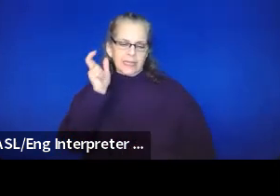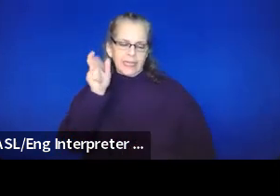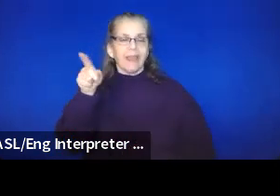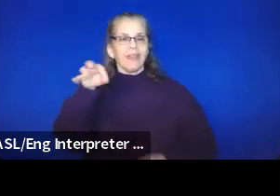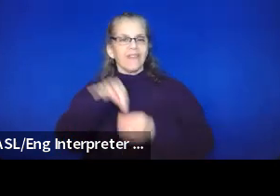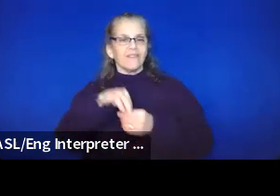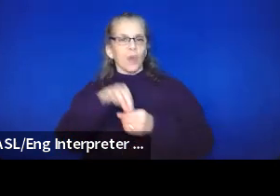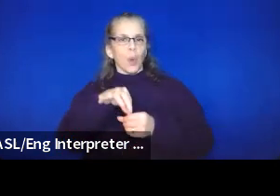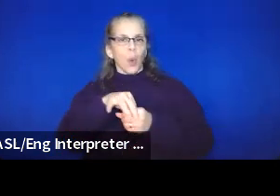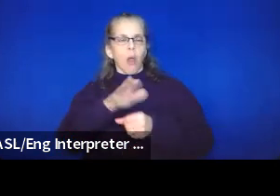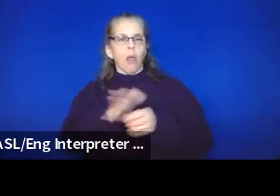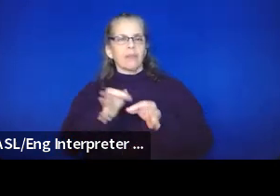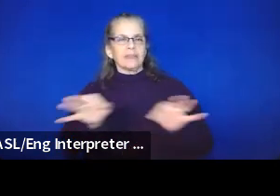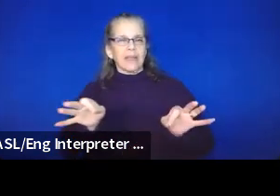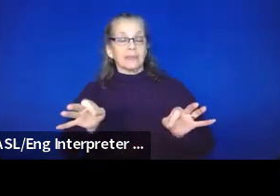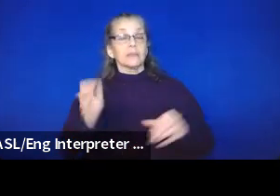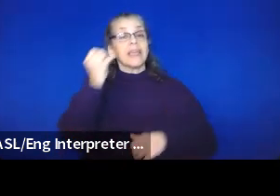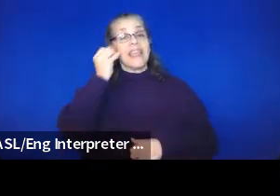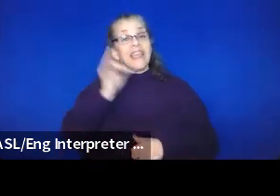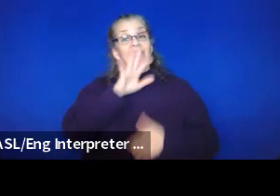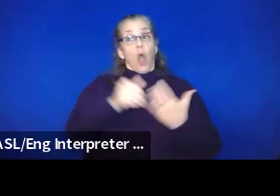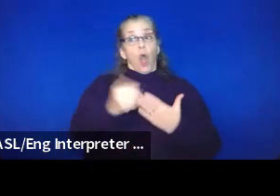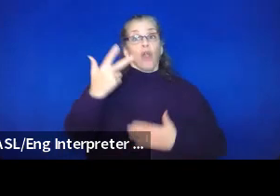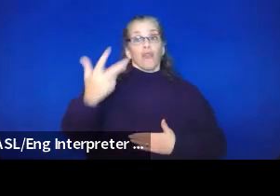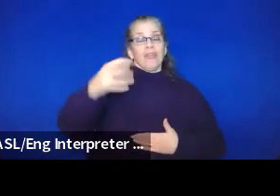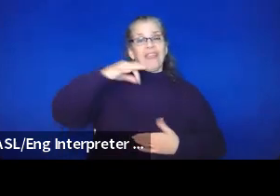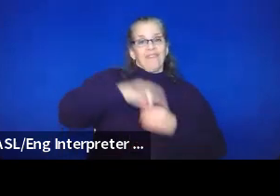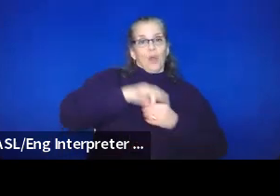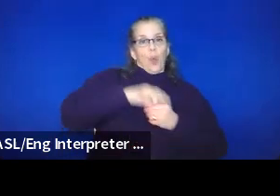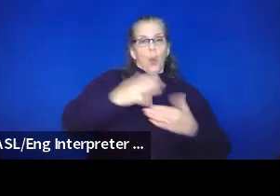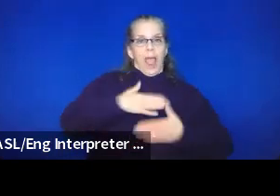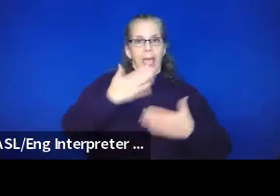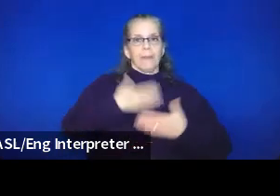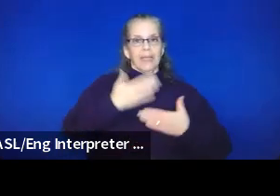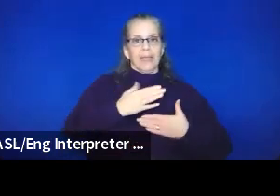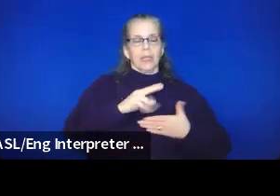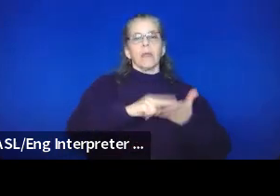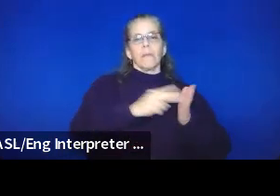the sentence. If all three of them voted happy as a cue, then we kept that as a happy sentence.